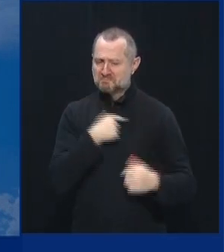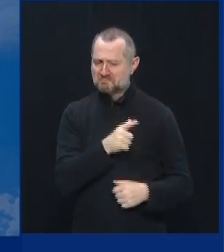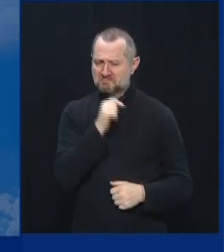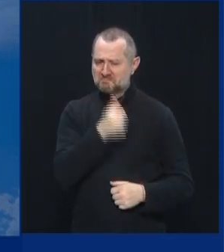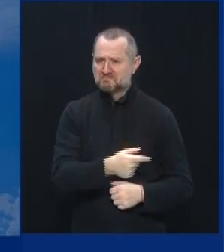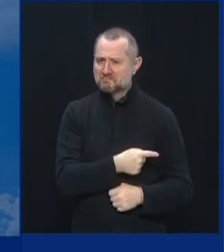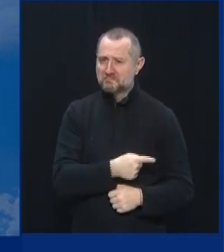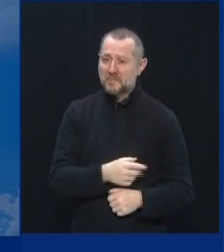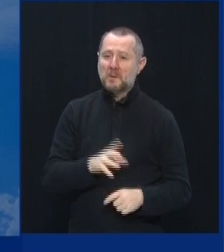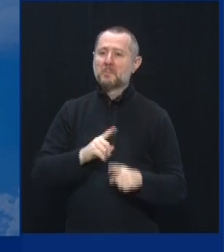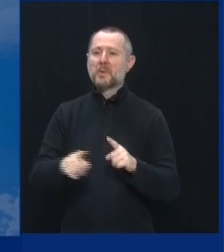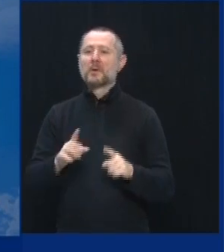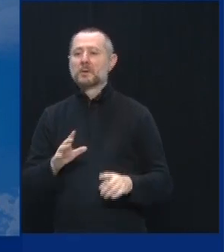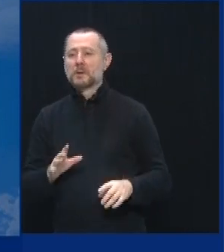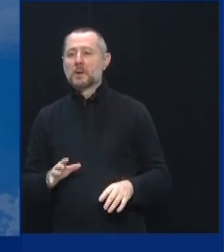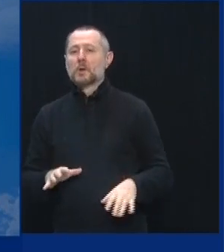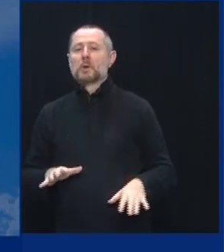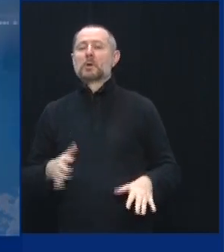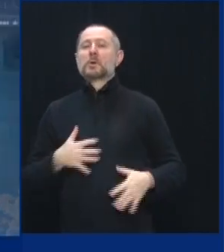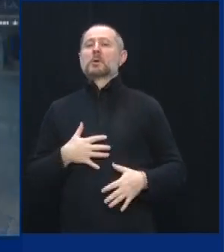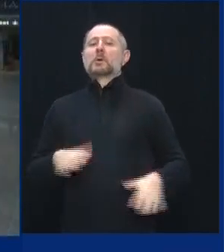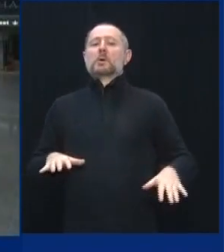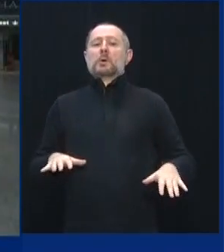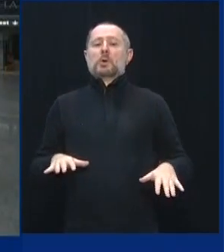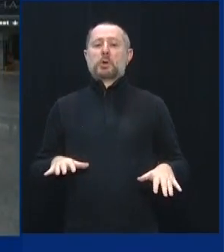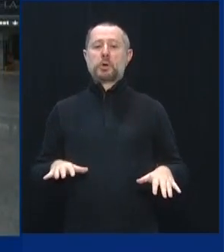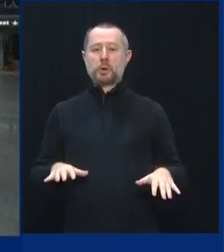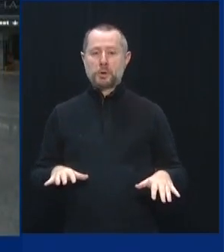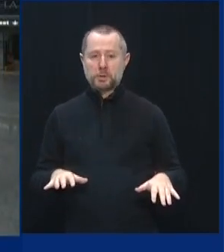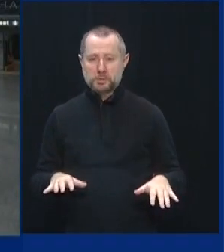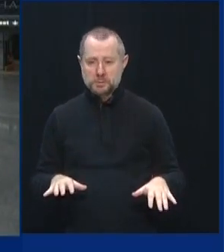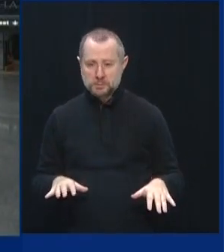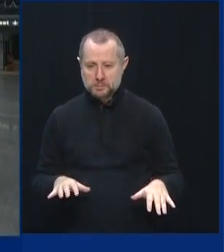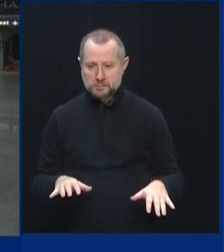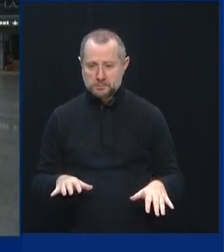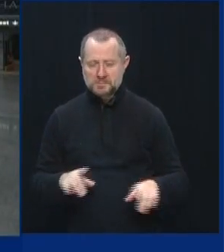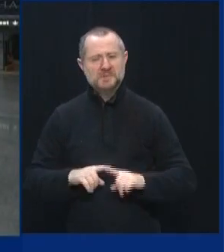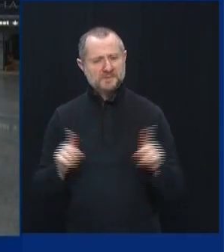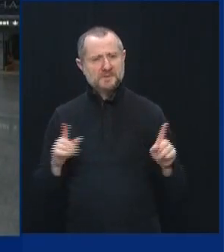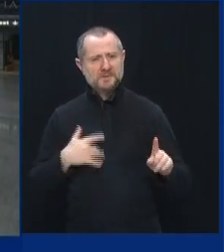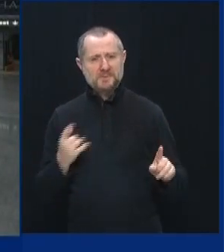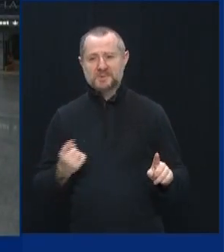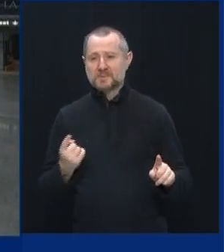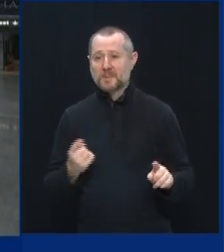I'VE WORKED WITH HIM FOR MANY YEARS. HE'S JUST NOT A SMILING KIND OF PERSON.